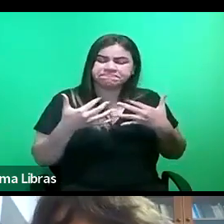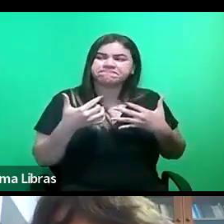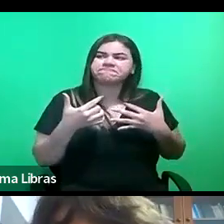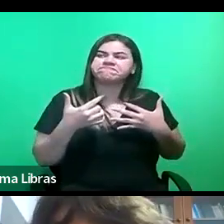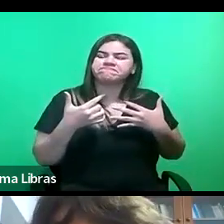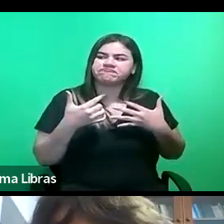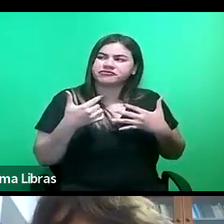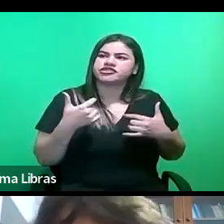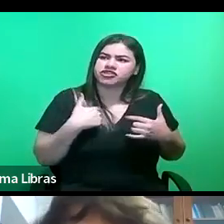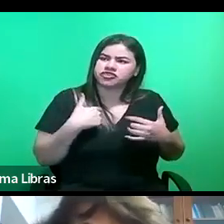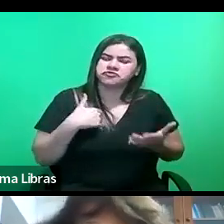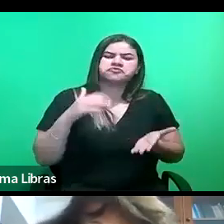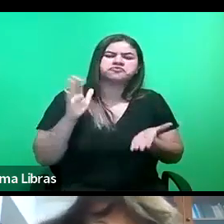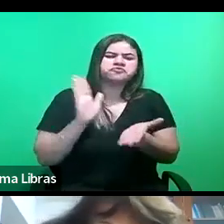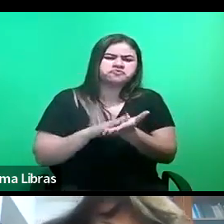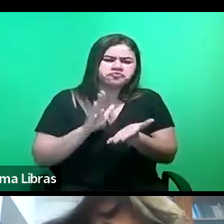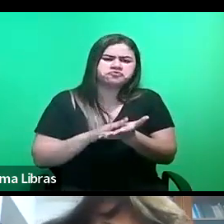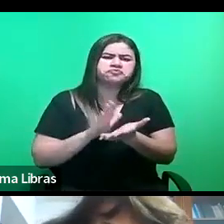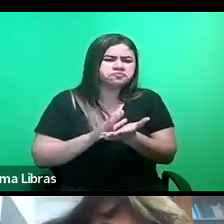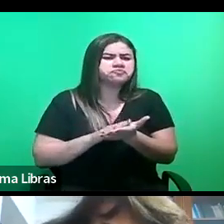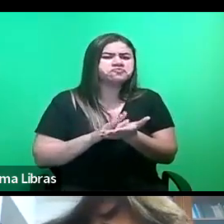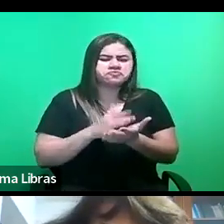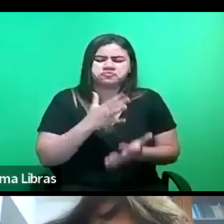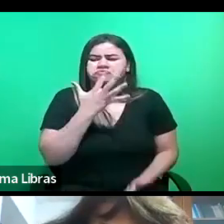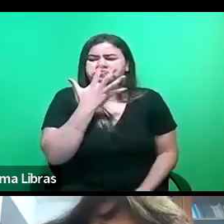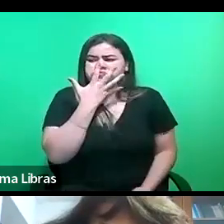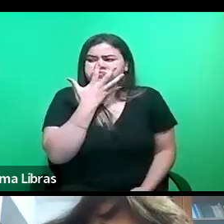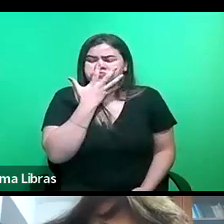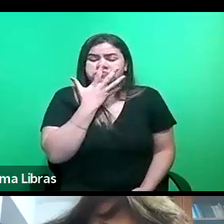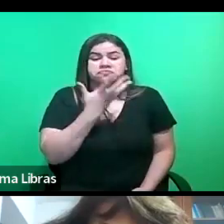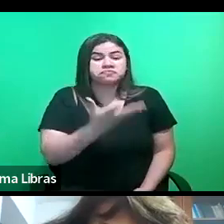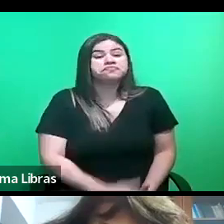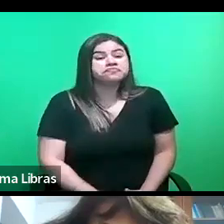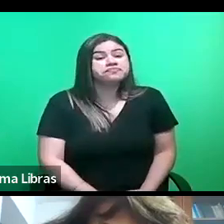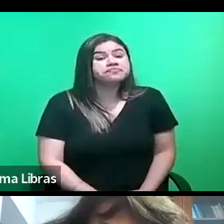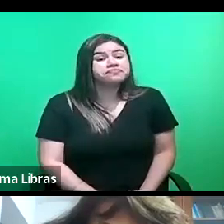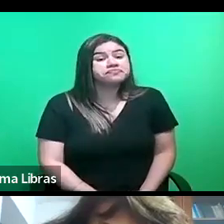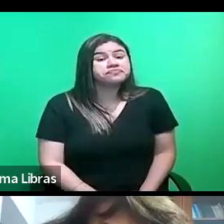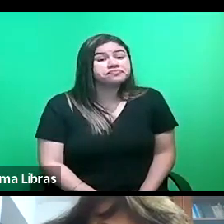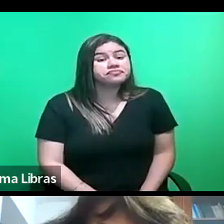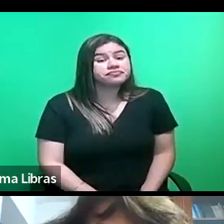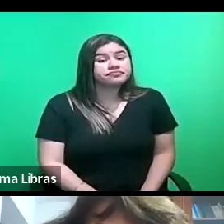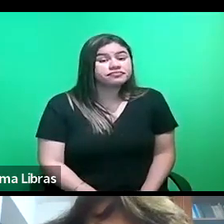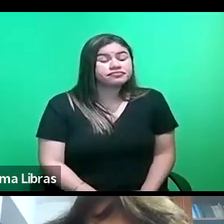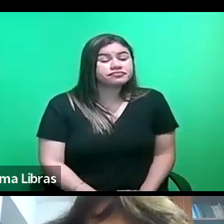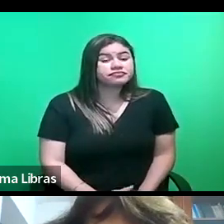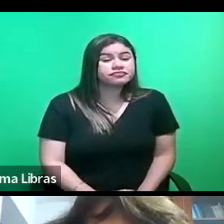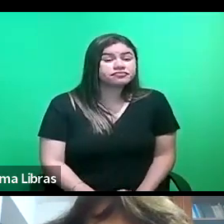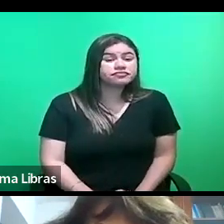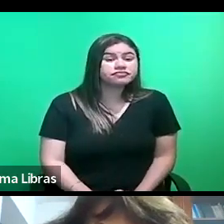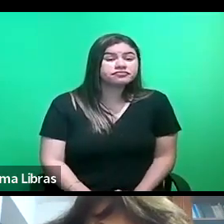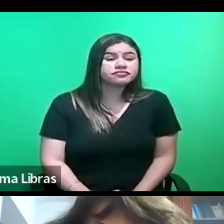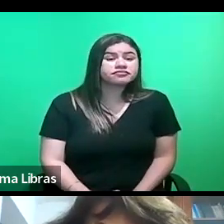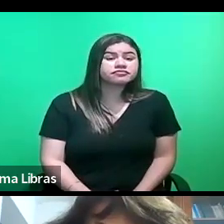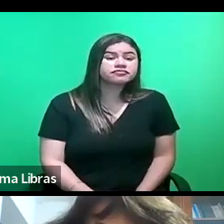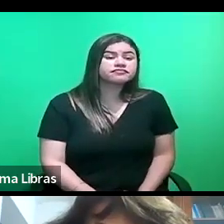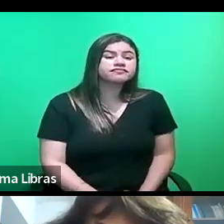a for the passion that you that you bring into this . So this So this subject and and your r your your inquiry